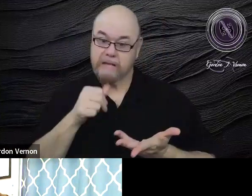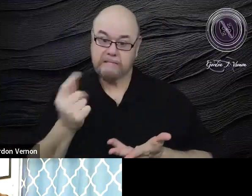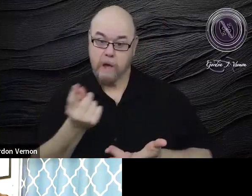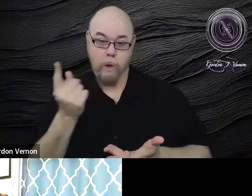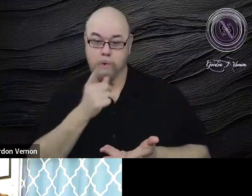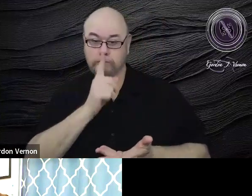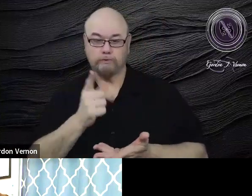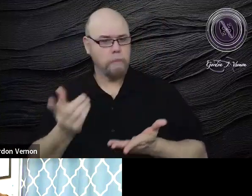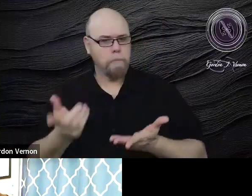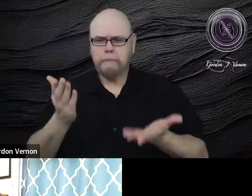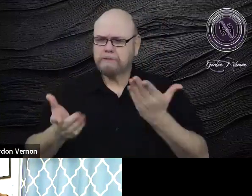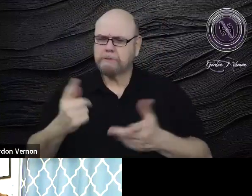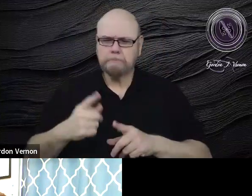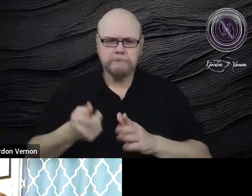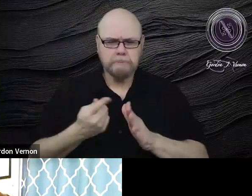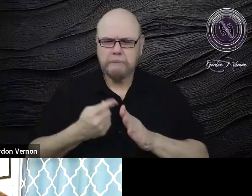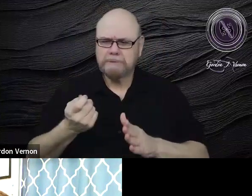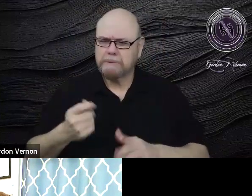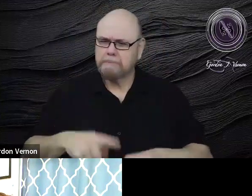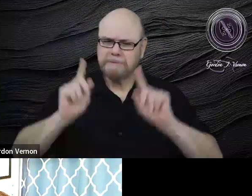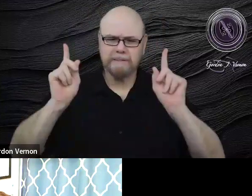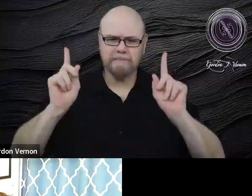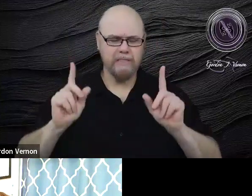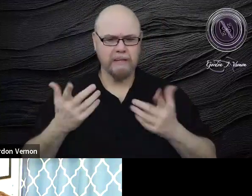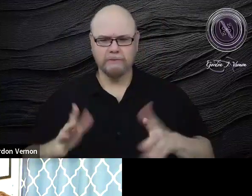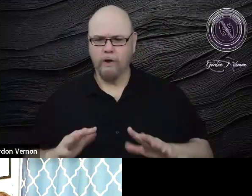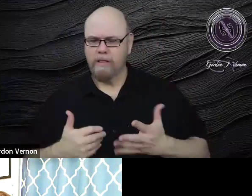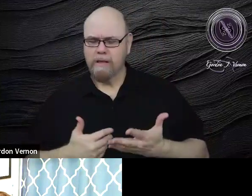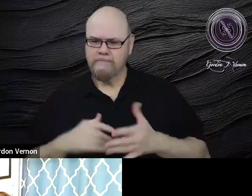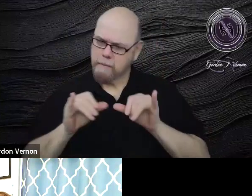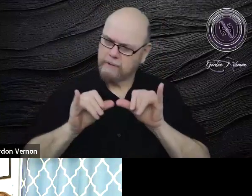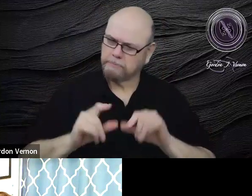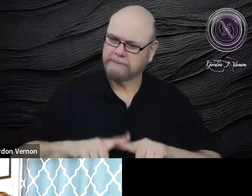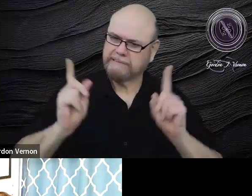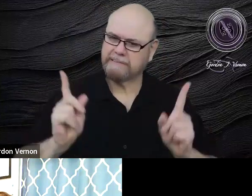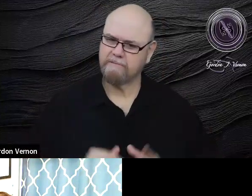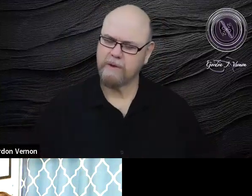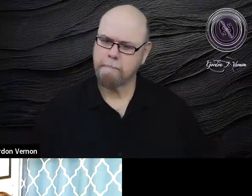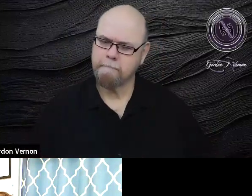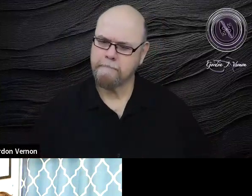objective noise tolerance decreases, so participants perform worse in noisy situations